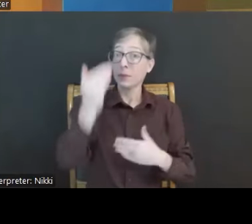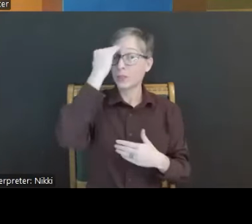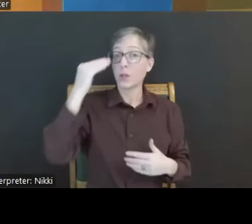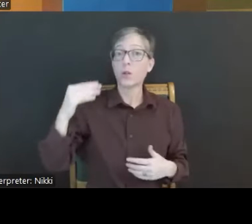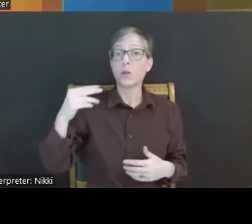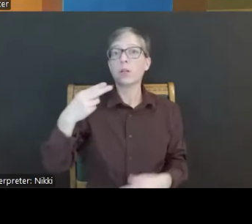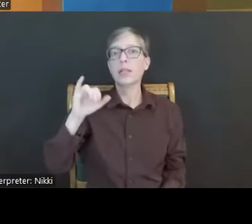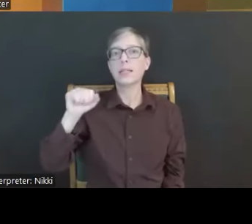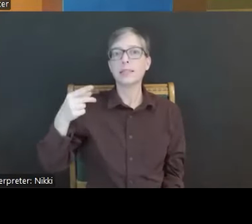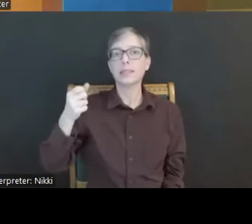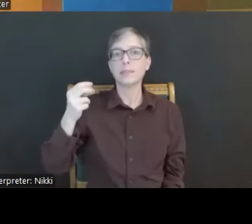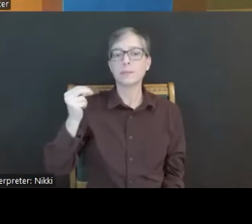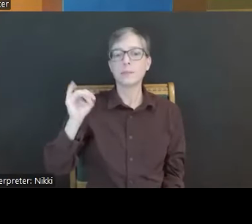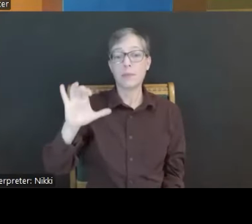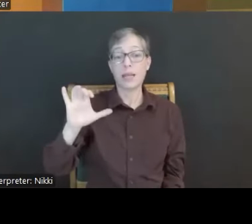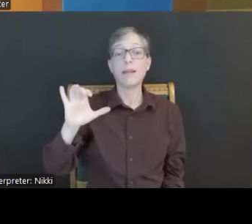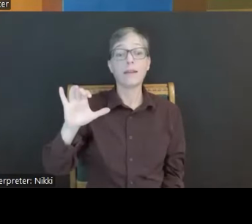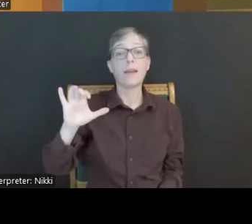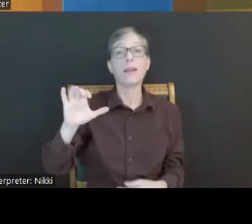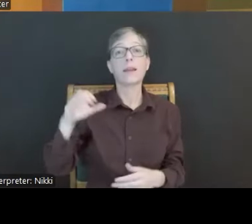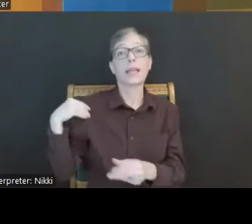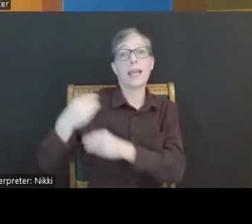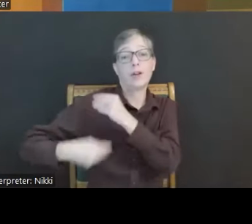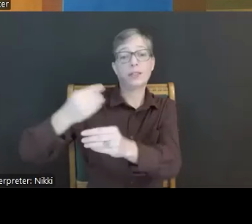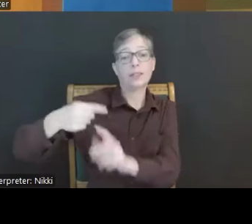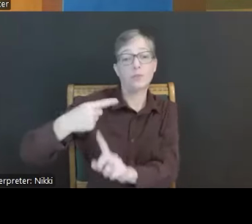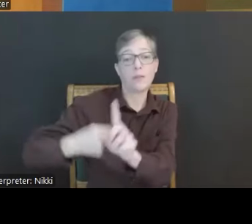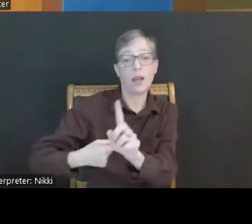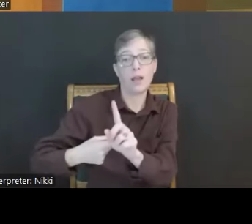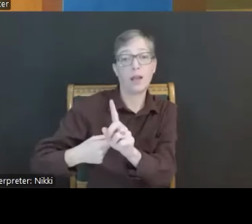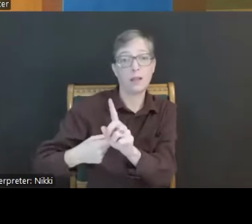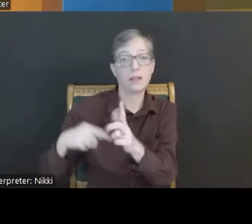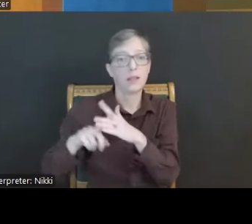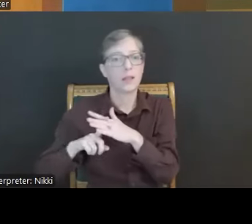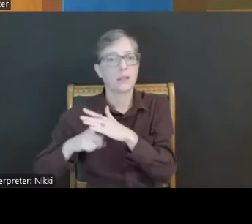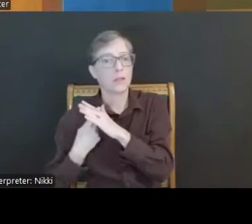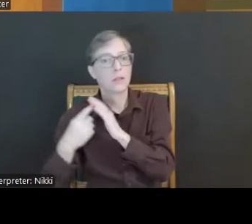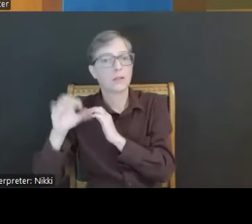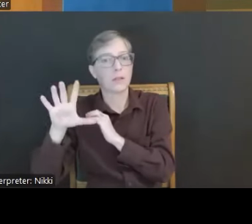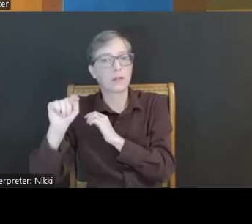October 15 so we will collectively as the clinics will put an order together between all of us